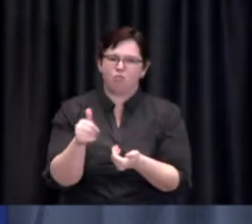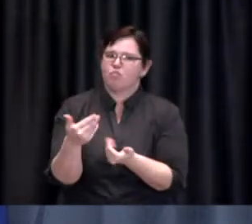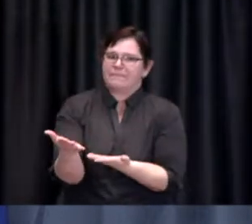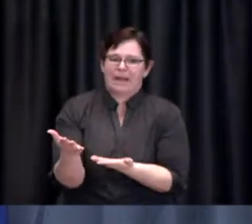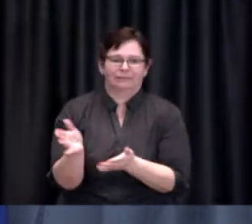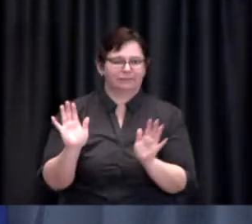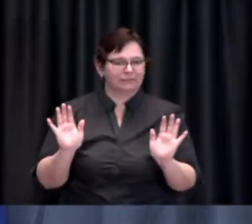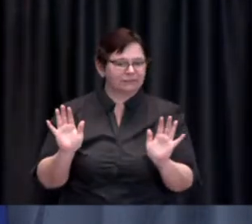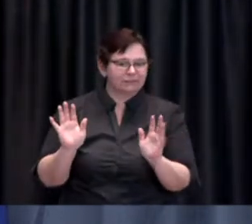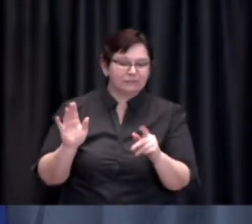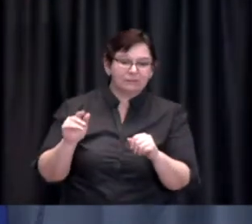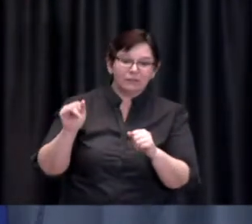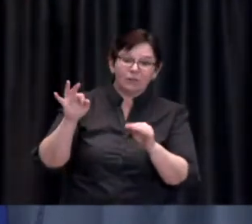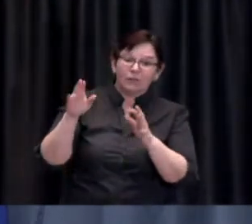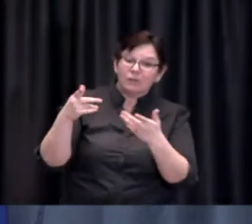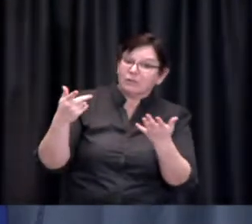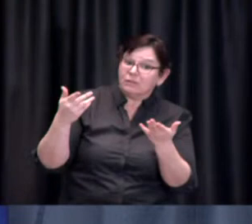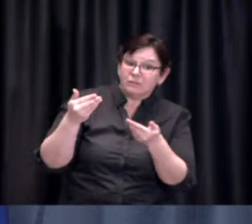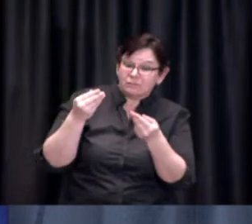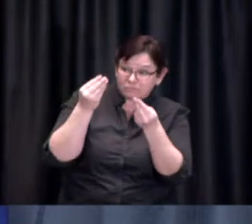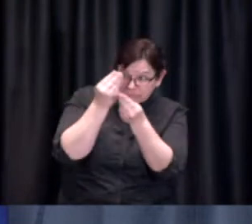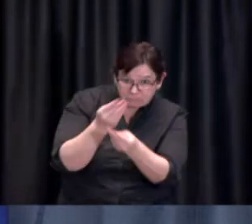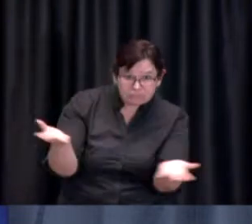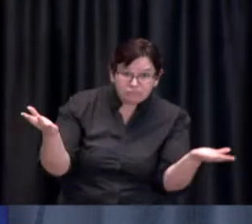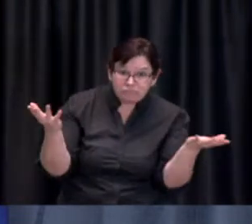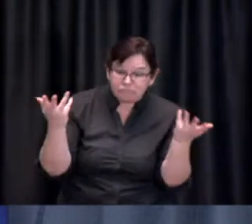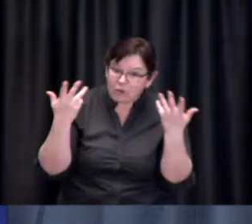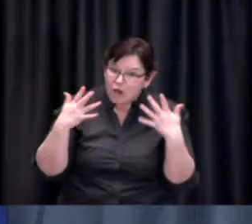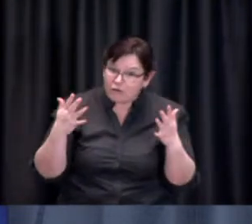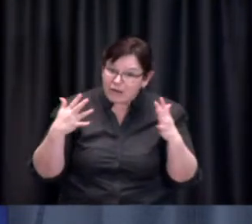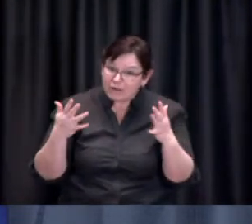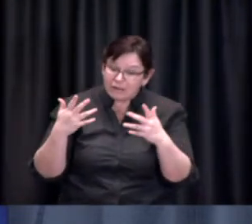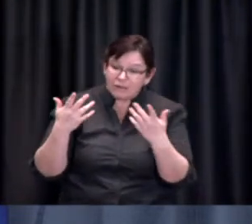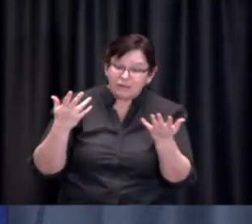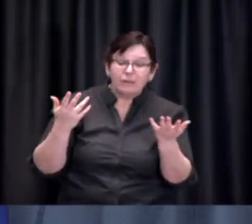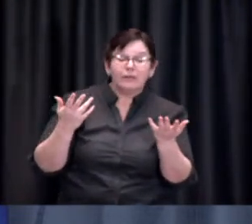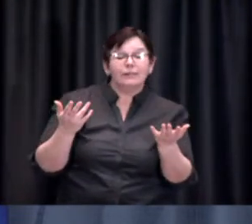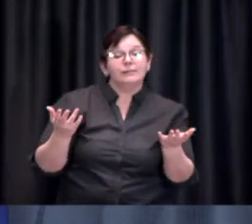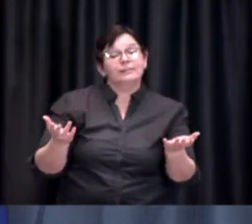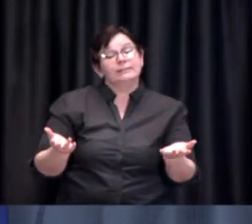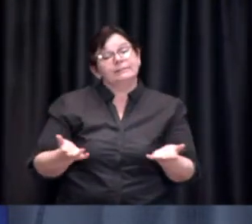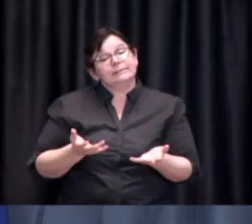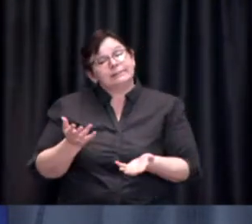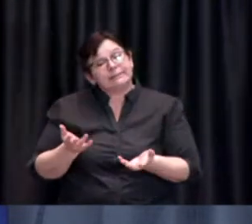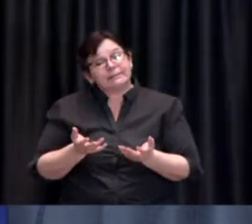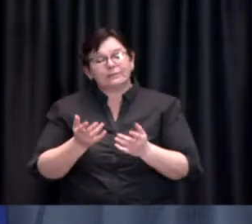I've already indicated that I think you know that people really should put in the maximum effort over the next couple of